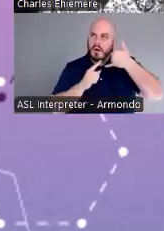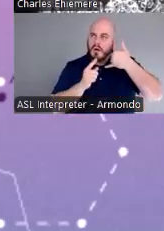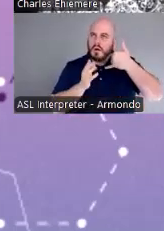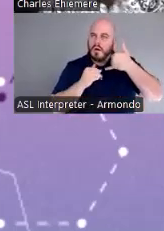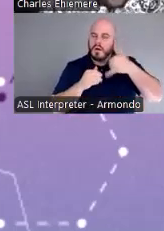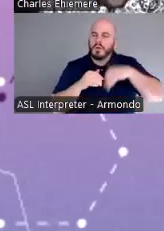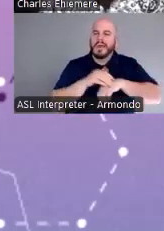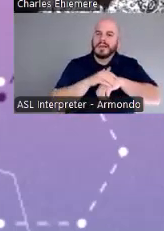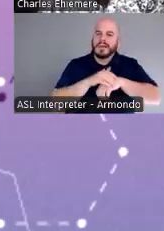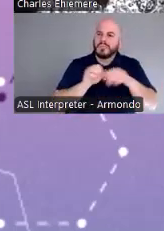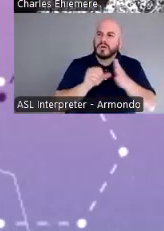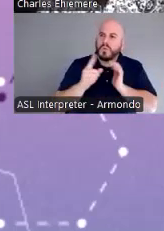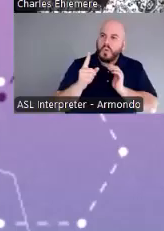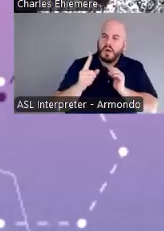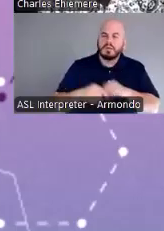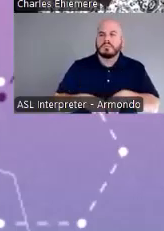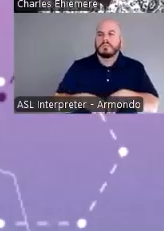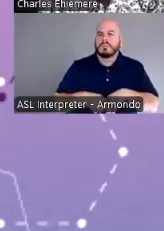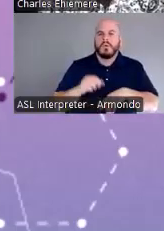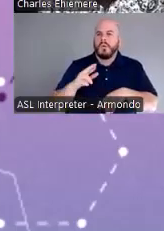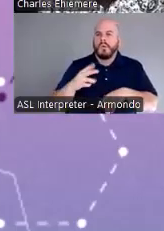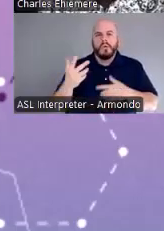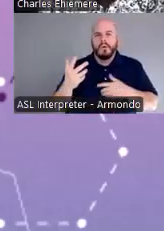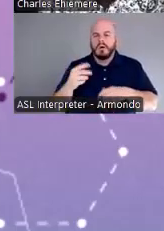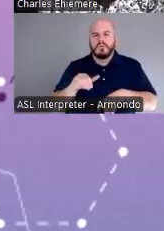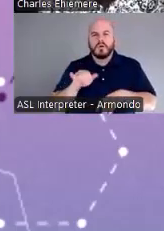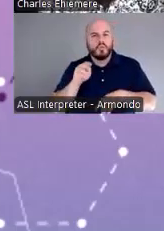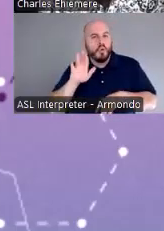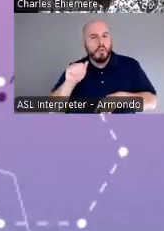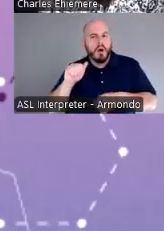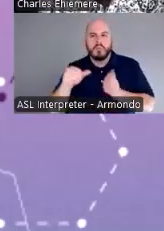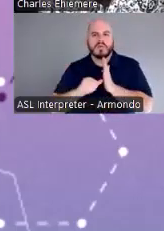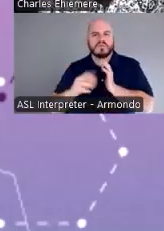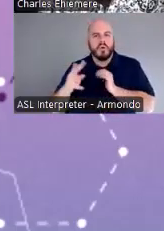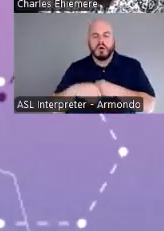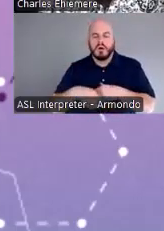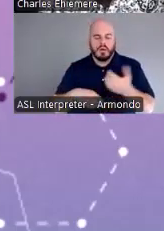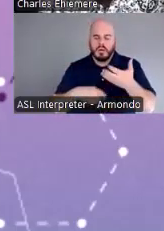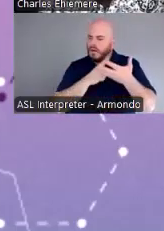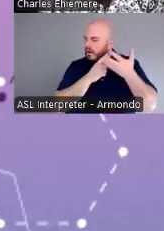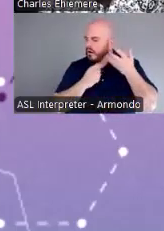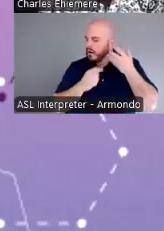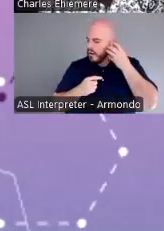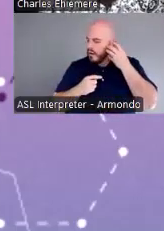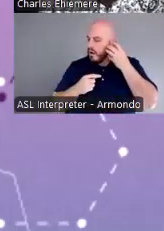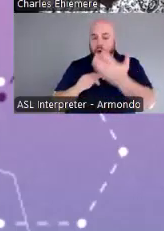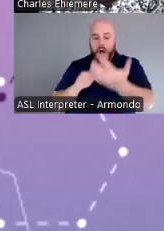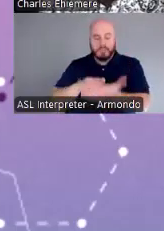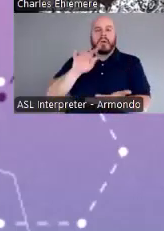For English, press 5. So they are comfortable accessing information